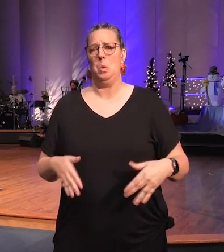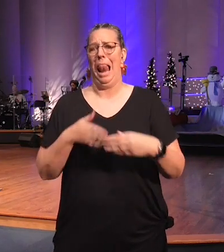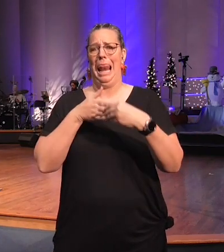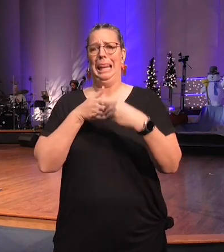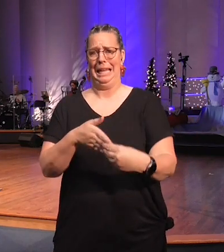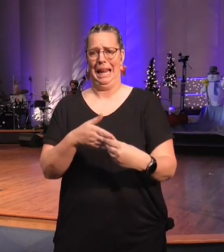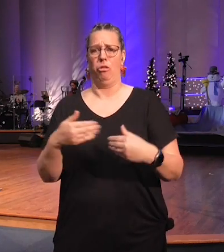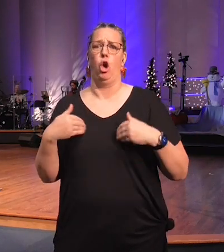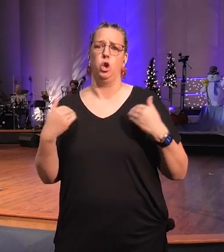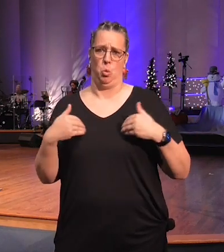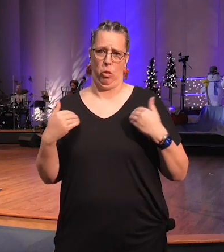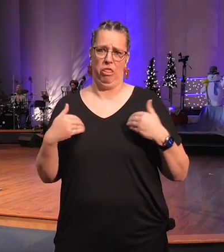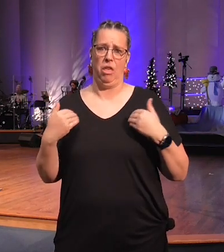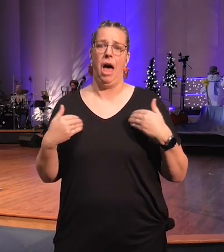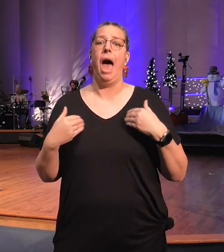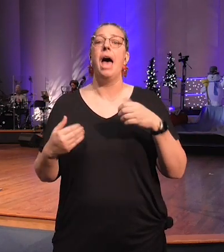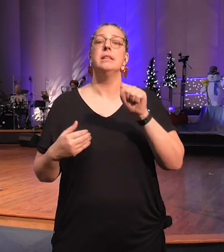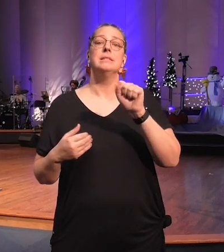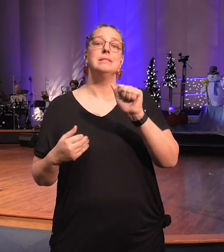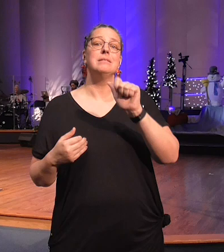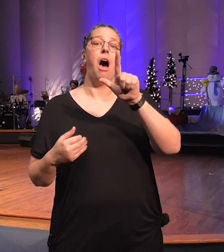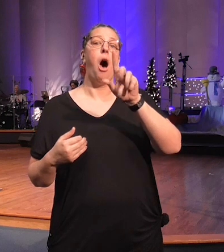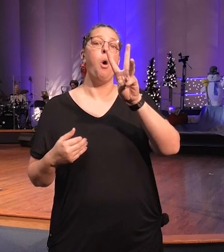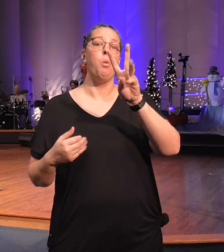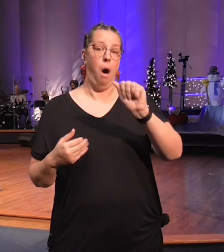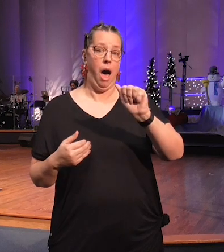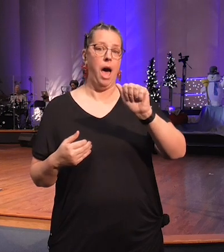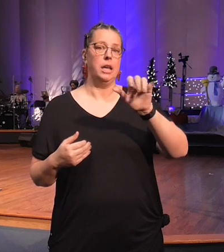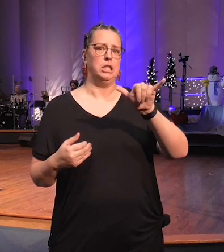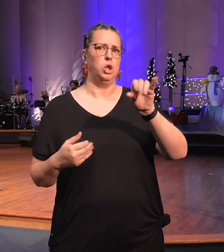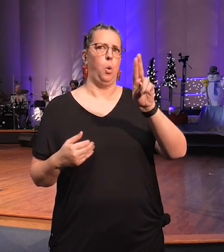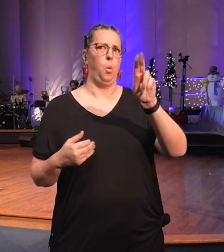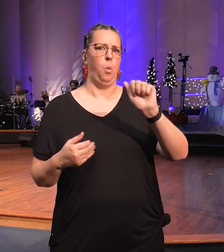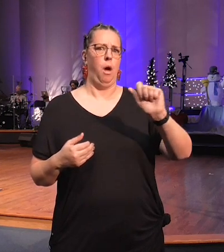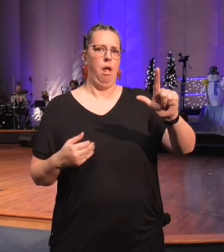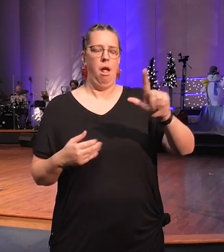the spirit the creat creativity that she puts into leading our youth program I'm so grateful